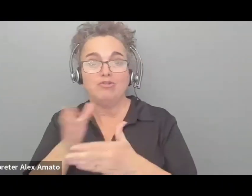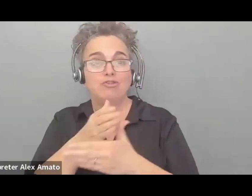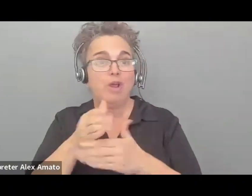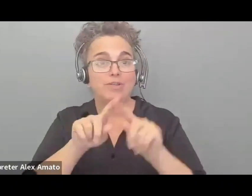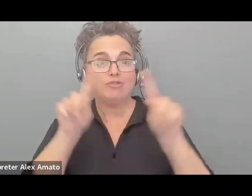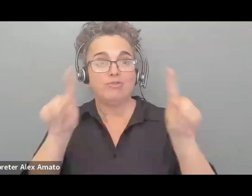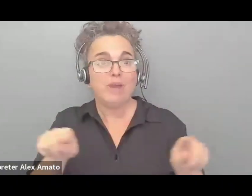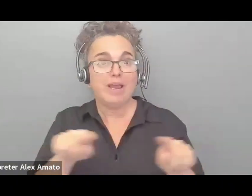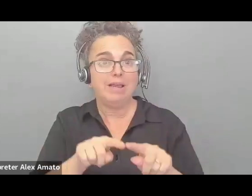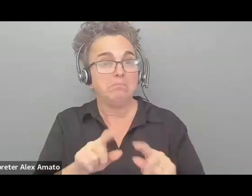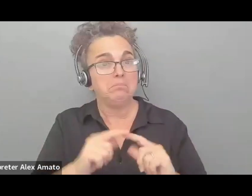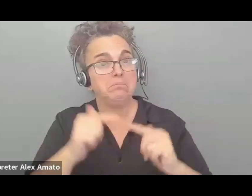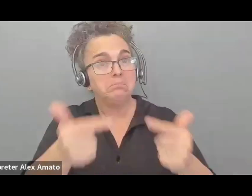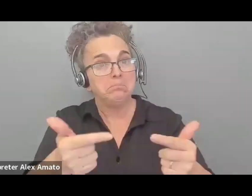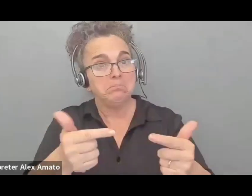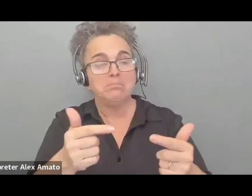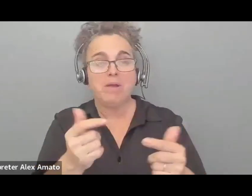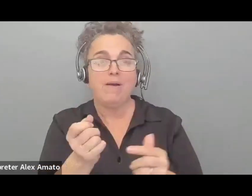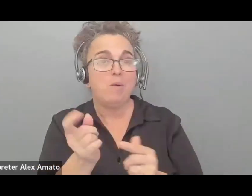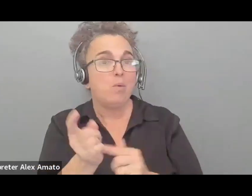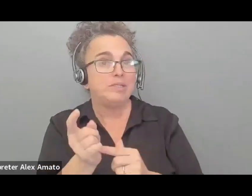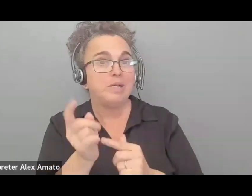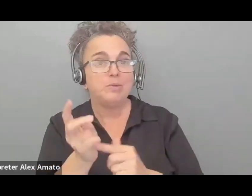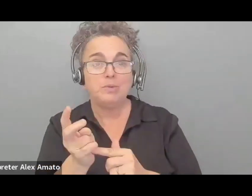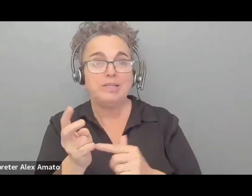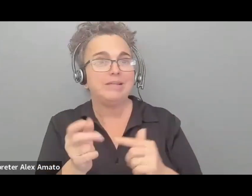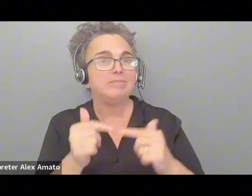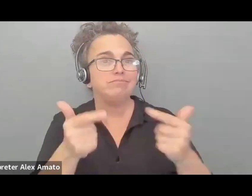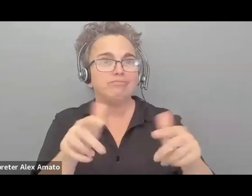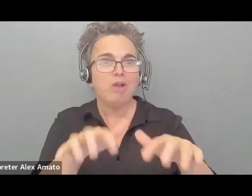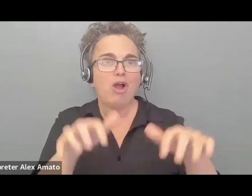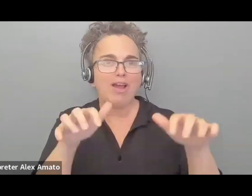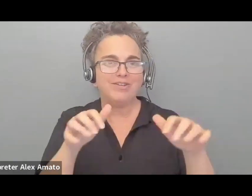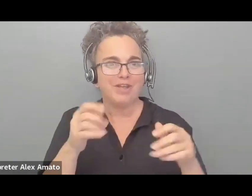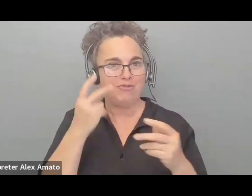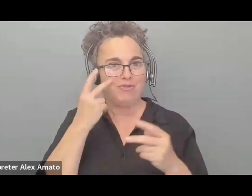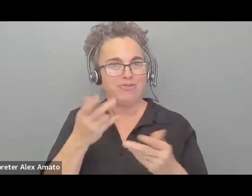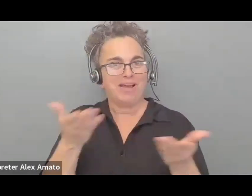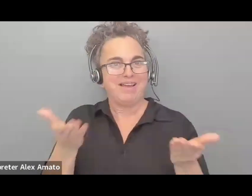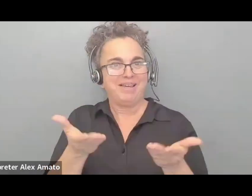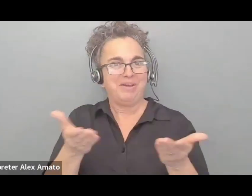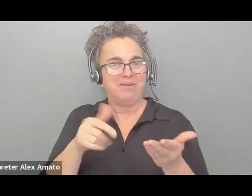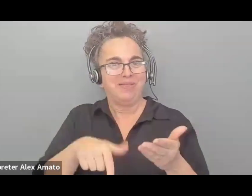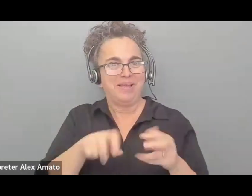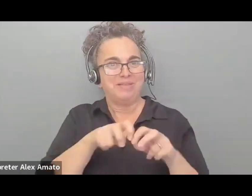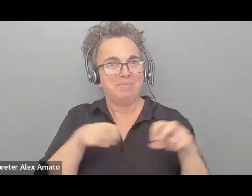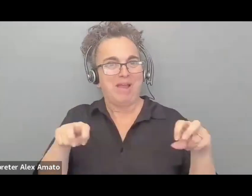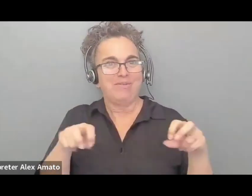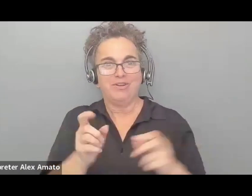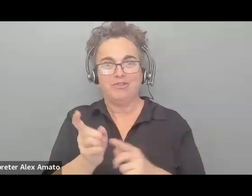before taking that action. As you saw at the beginning of, of this panel, there was a moment given for everyone to orient to the fact